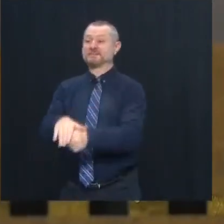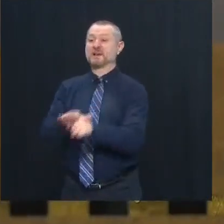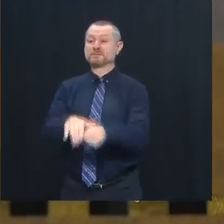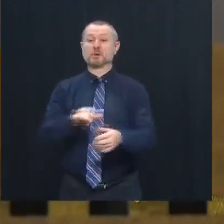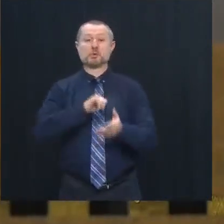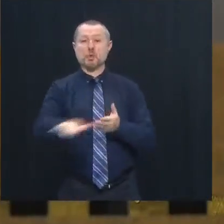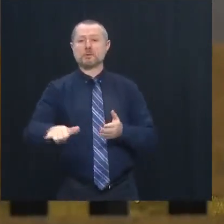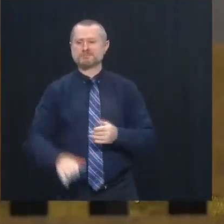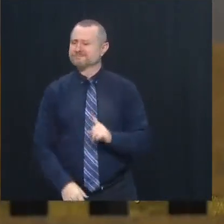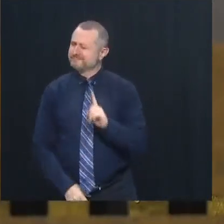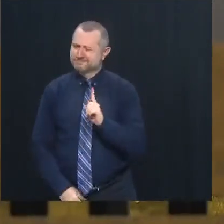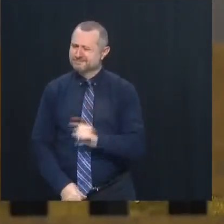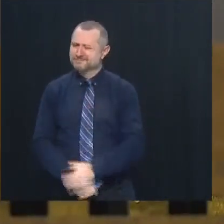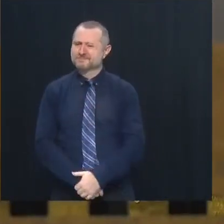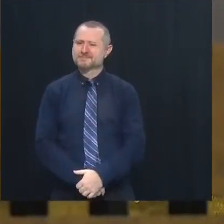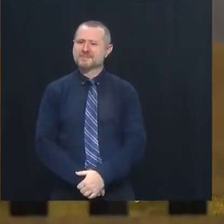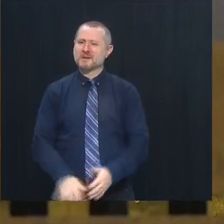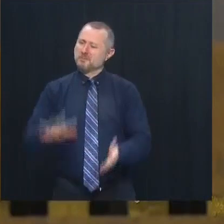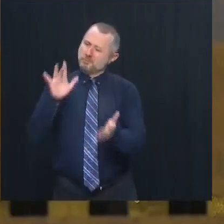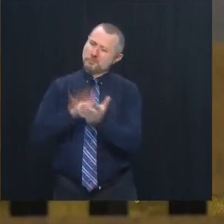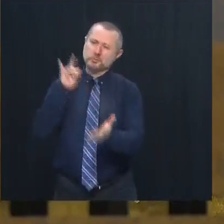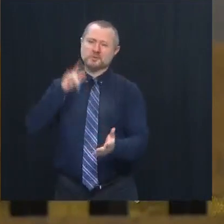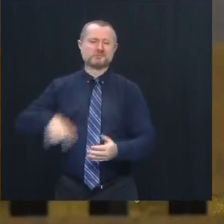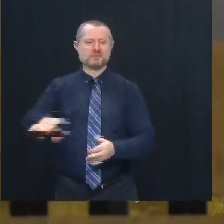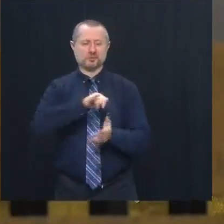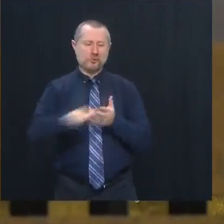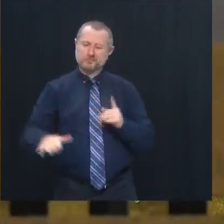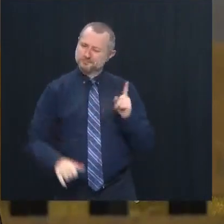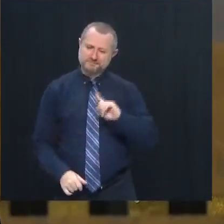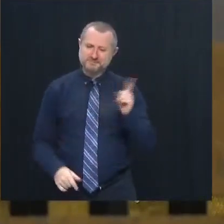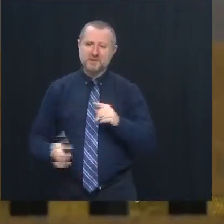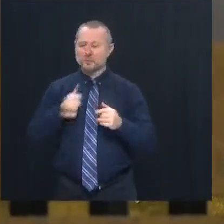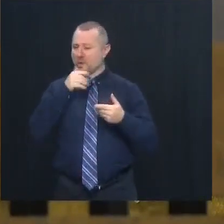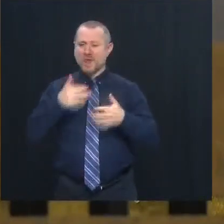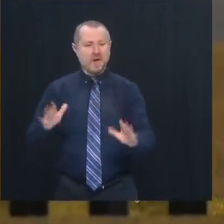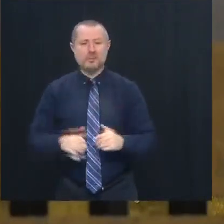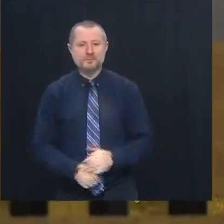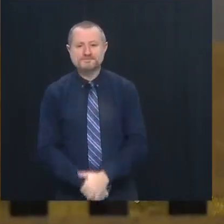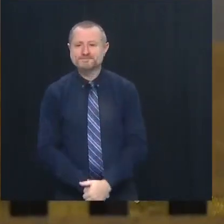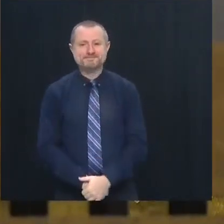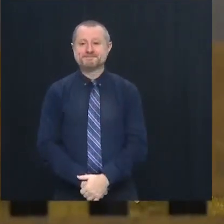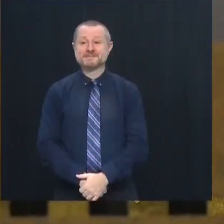BUT I'M DUBIOUS. I'M NOT GOING TO ALLOW NEW YORKERS TO BE BULLIED OR TO BE